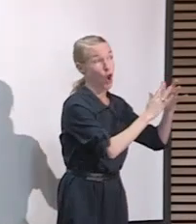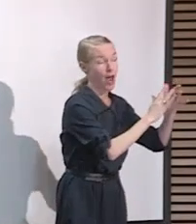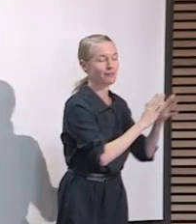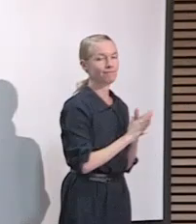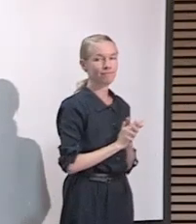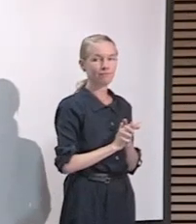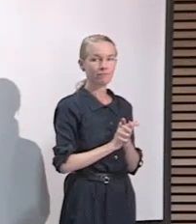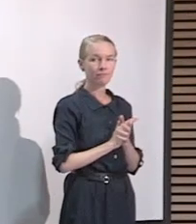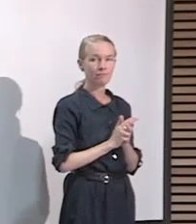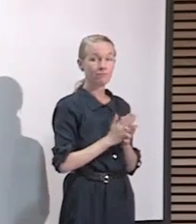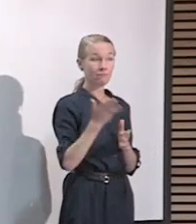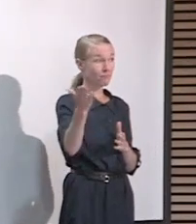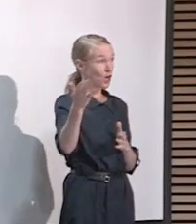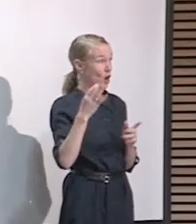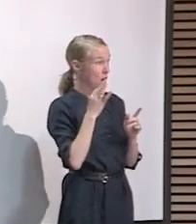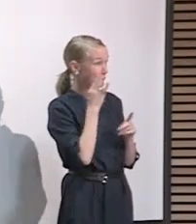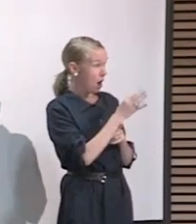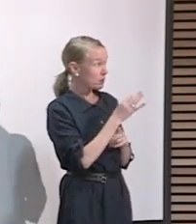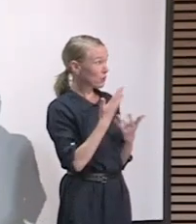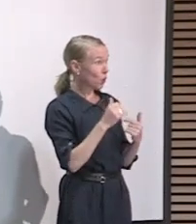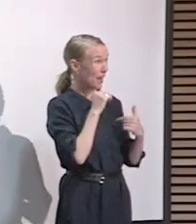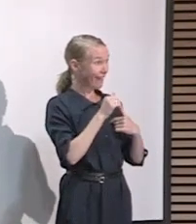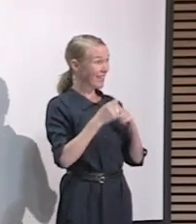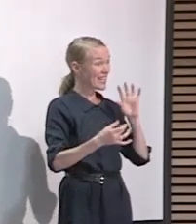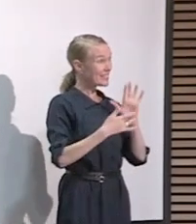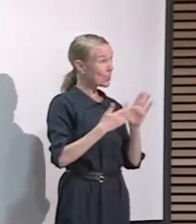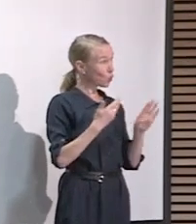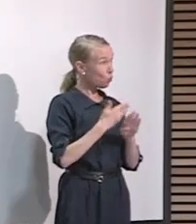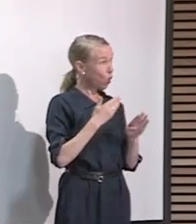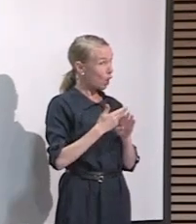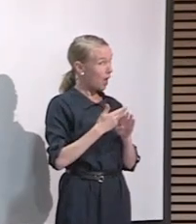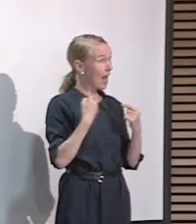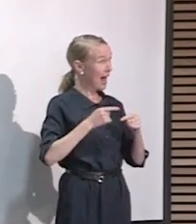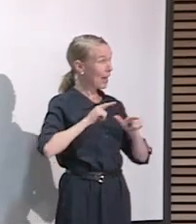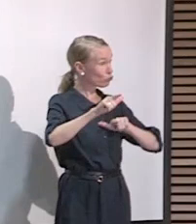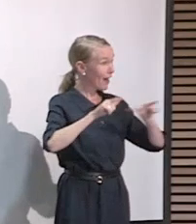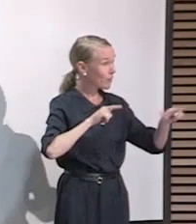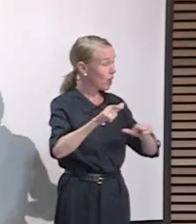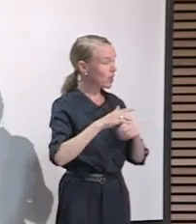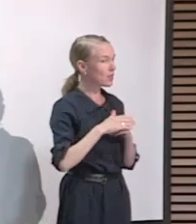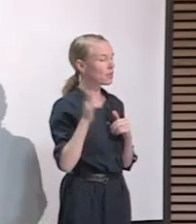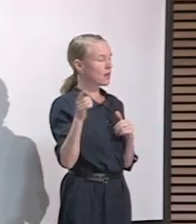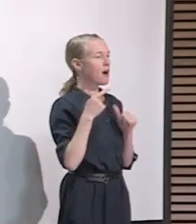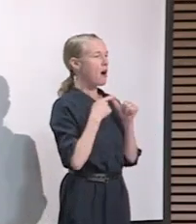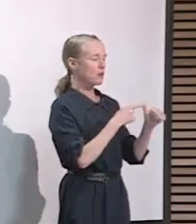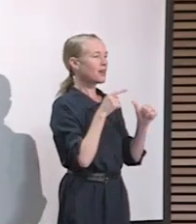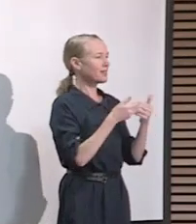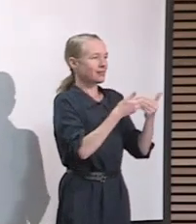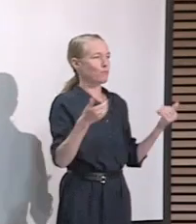categories that are laid out and also the criteria on which they'll be assessed. Movement of essential workers is that...